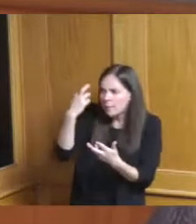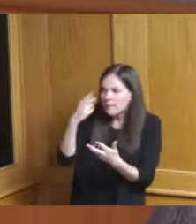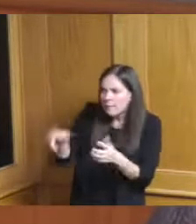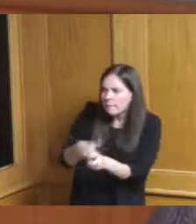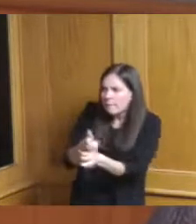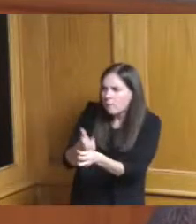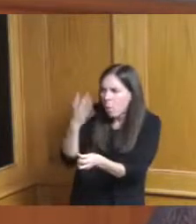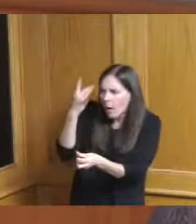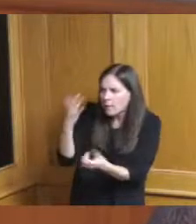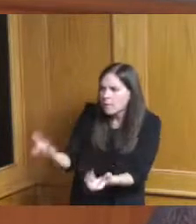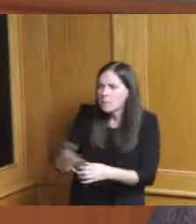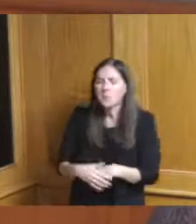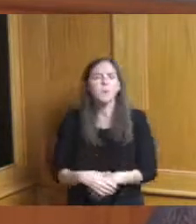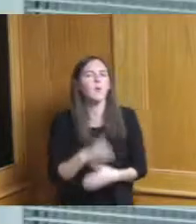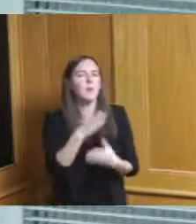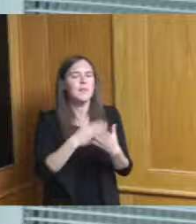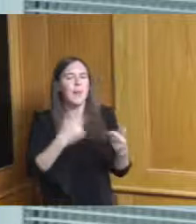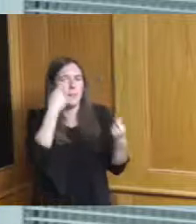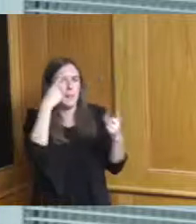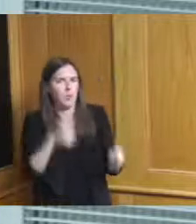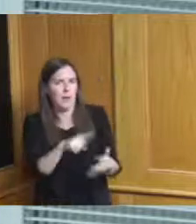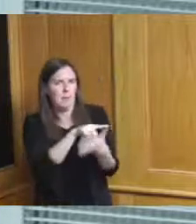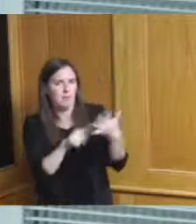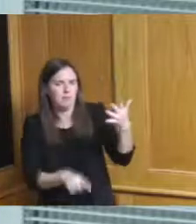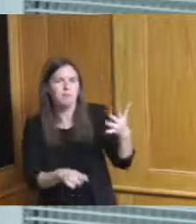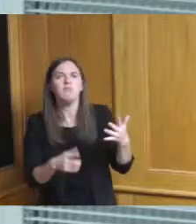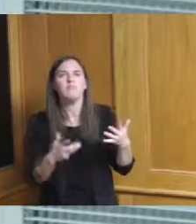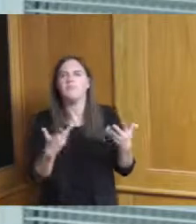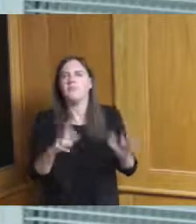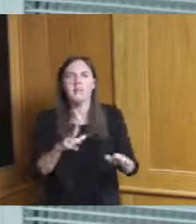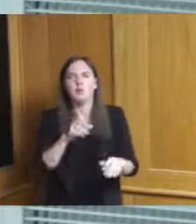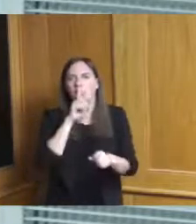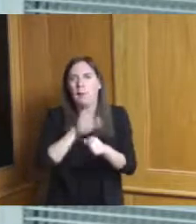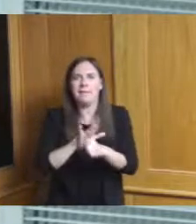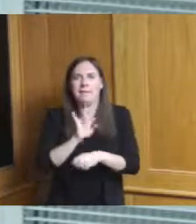well some of these agreements were committed to maybe seven or eight or nine years ago and